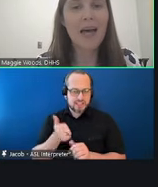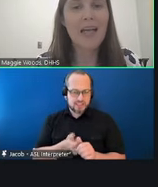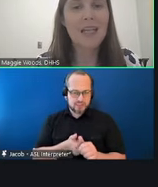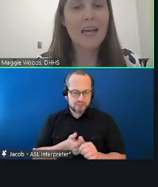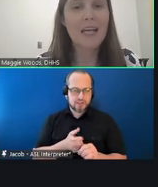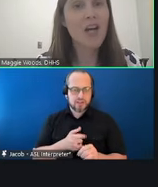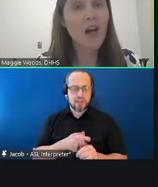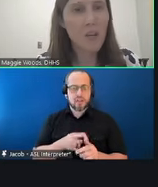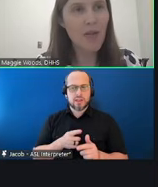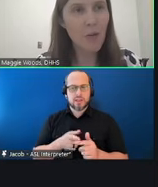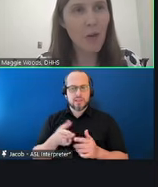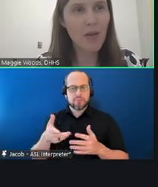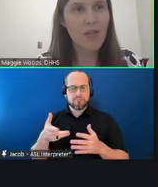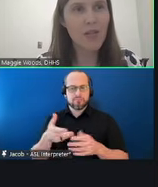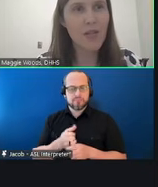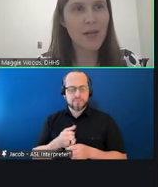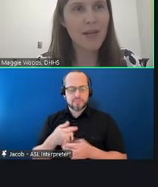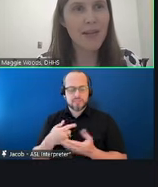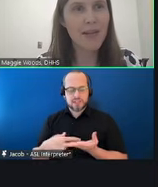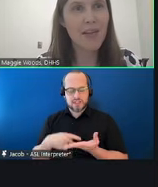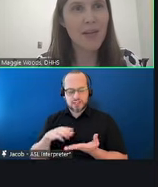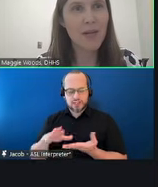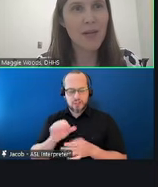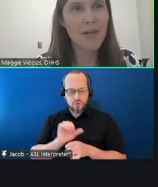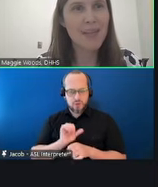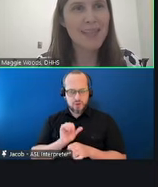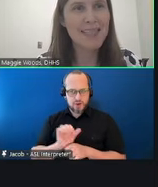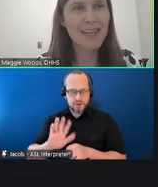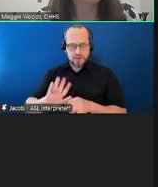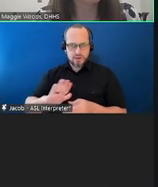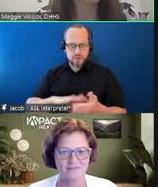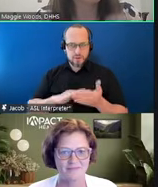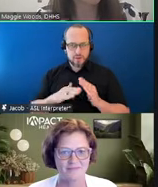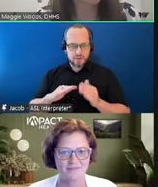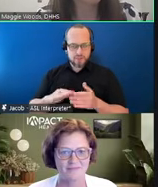and uh talk about the work that they're doing in in their communities. Uh if we start to run out of